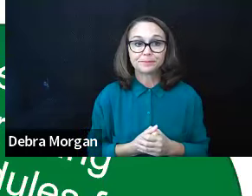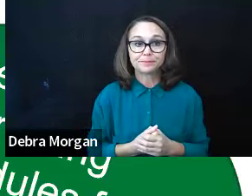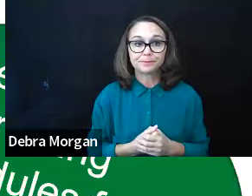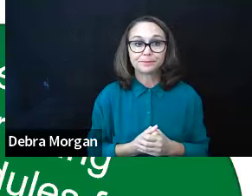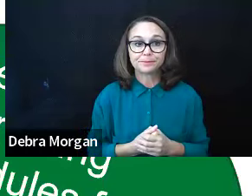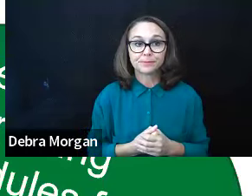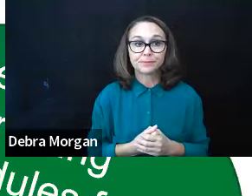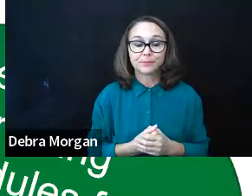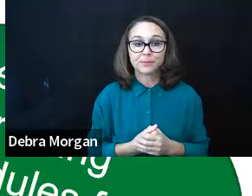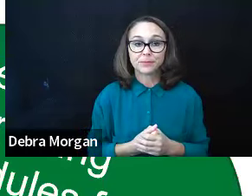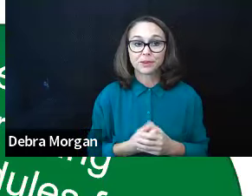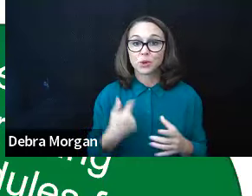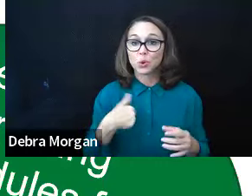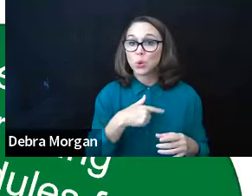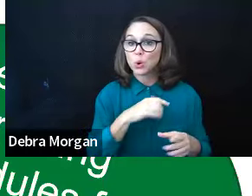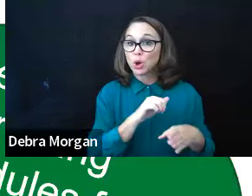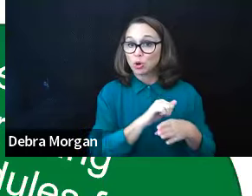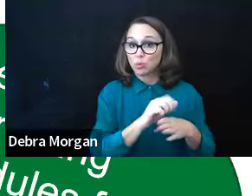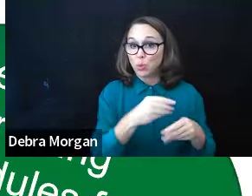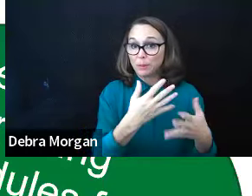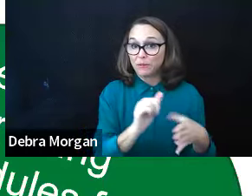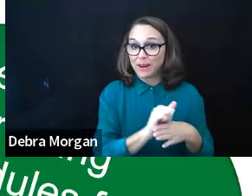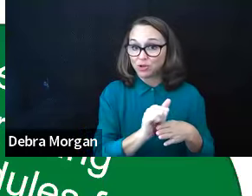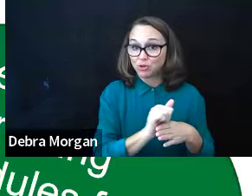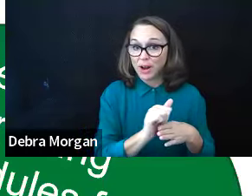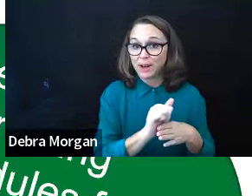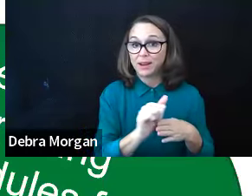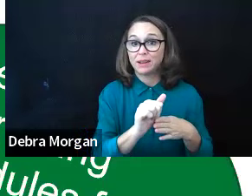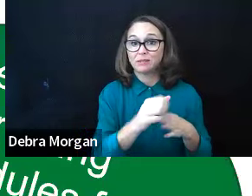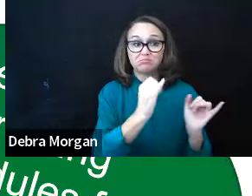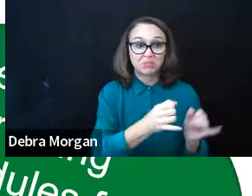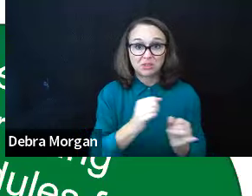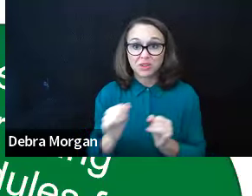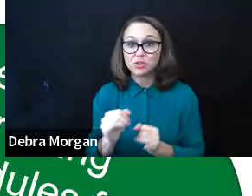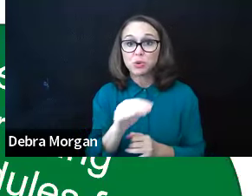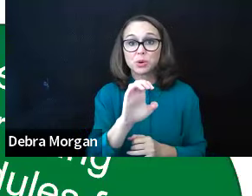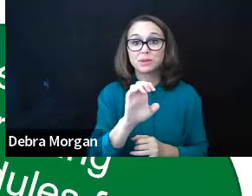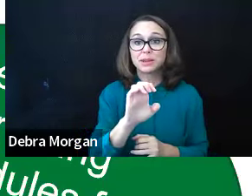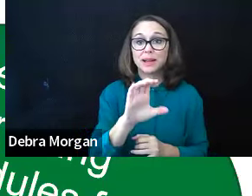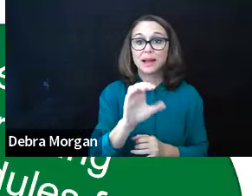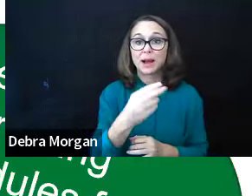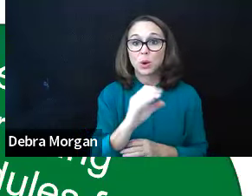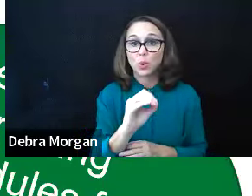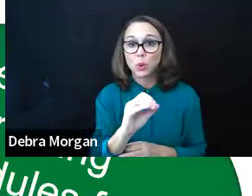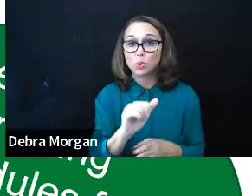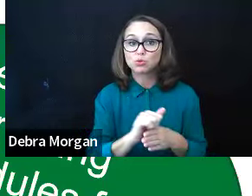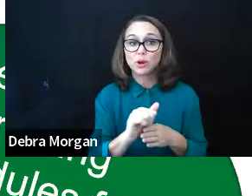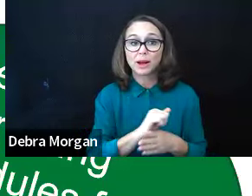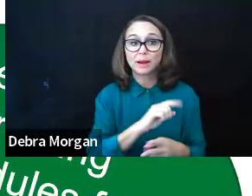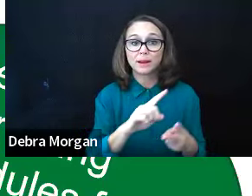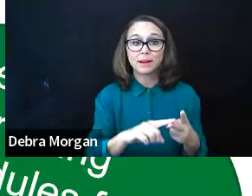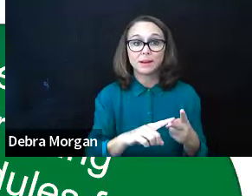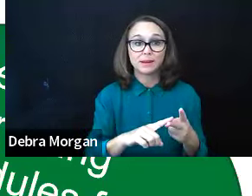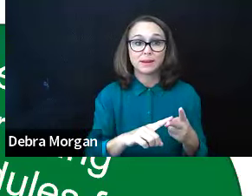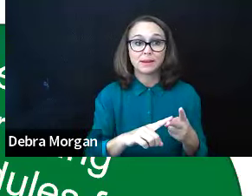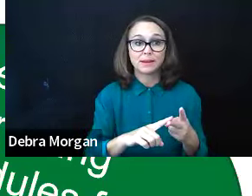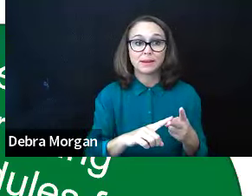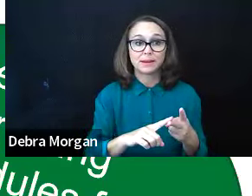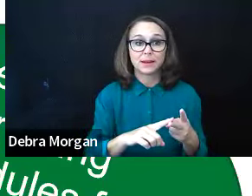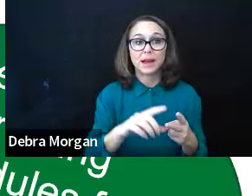individuals with echo trainings, and we use the Mount Sinai training curriculum Keystones